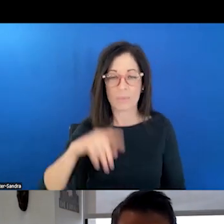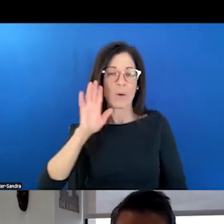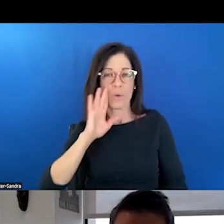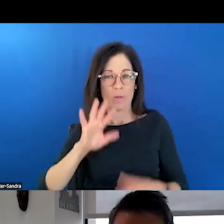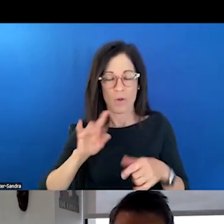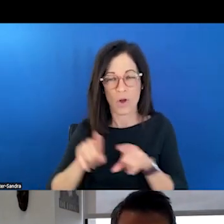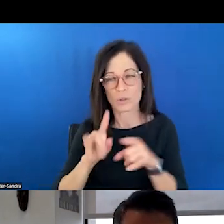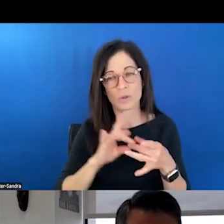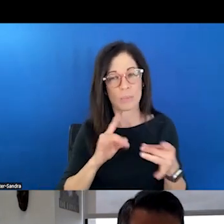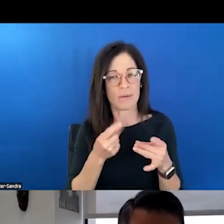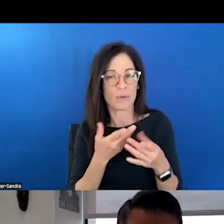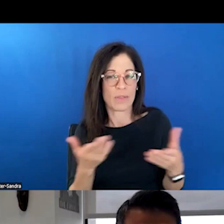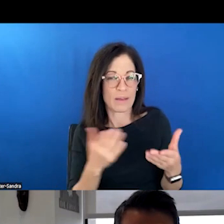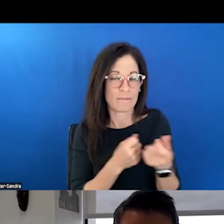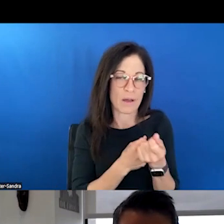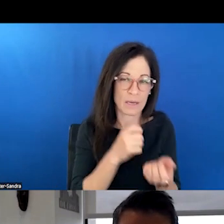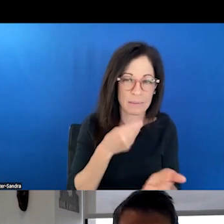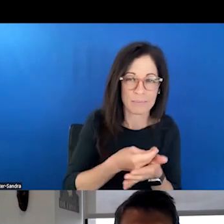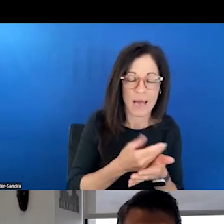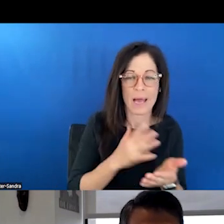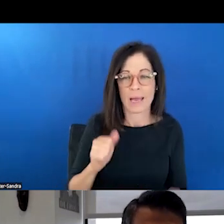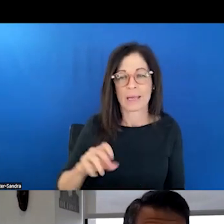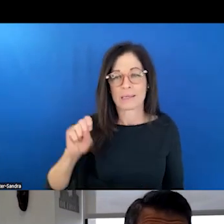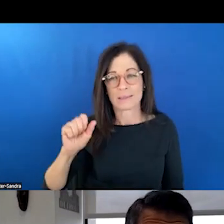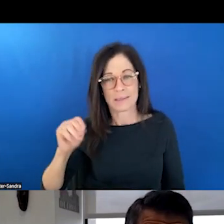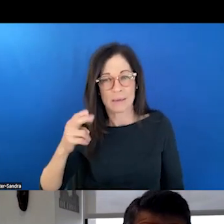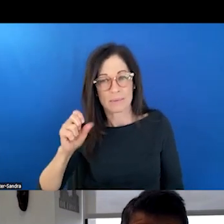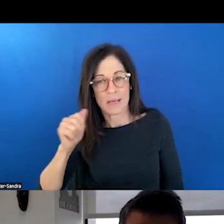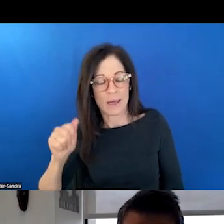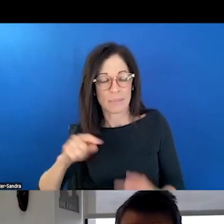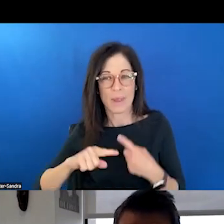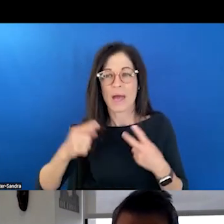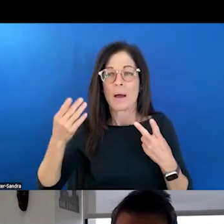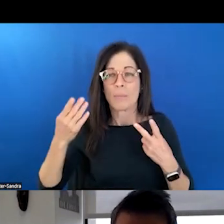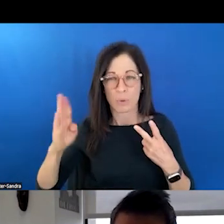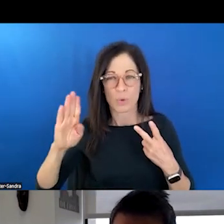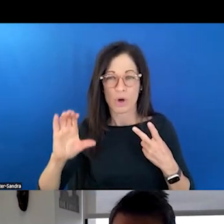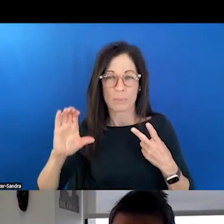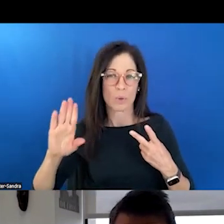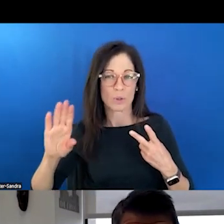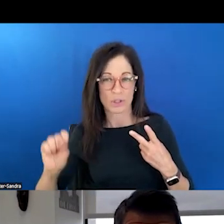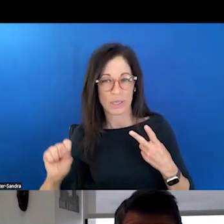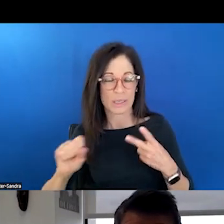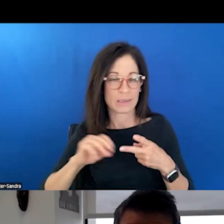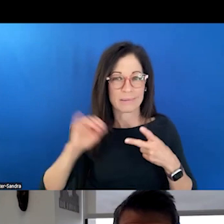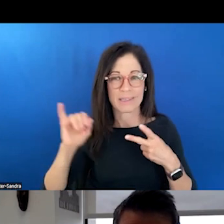FUNDED BY SAMHSA, BLUE CROSS BLUE SHIELD OF MICHIGAN, AND WANT TO RECOGNIZE ALL OF THE PEOPLE THAT WORKED HARD TO MAKE THIS